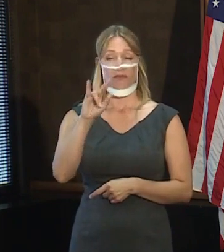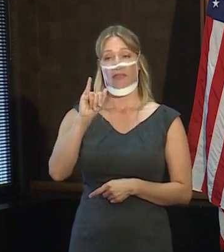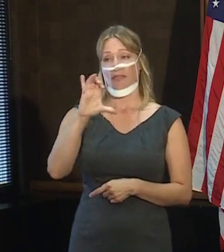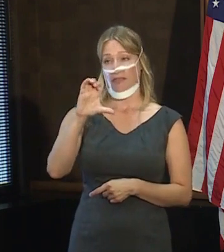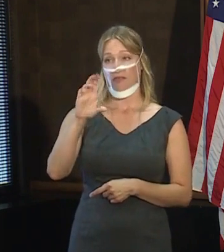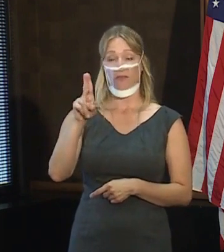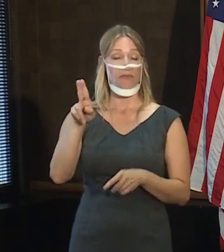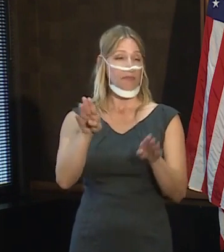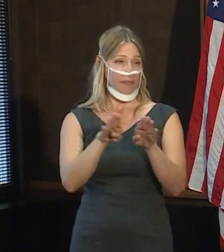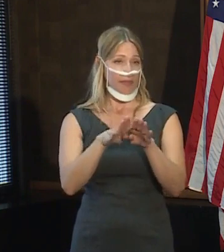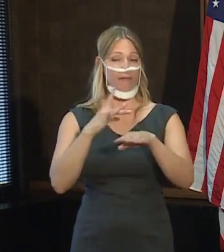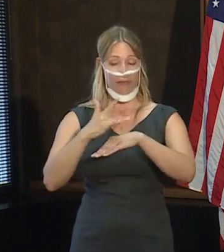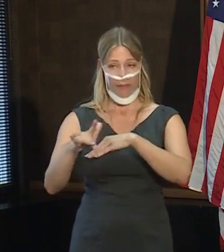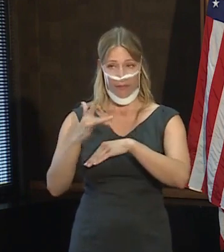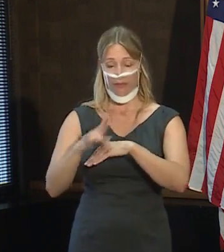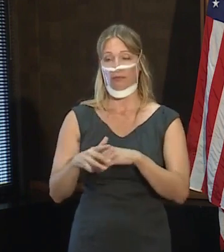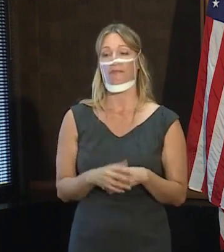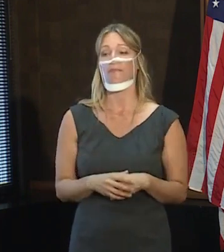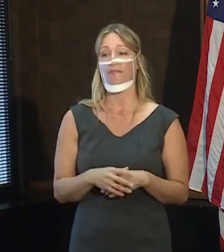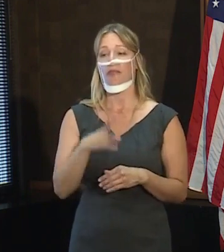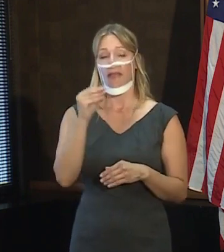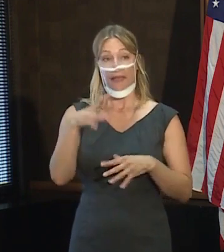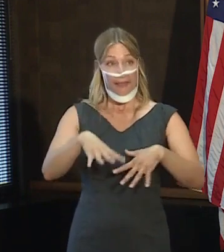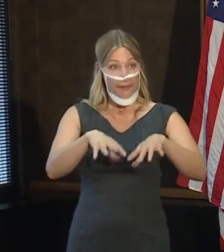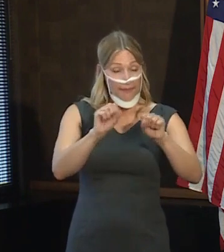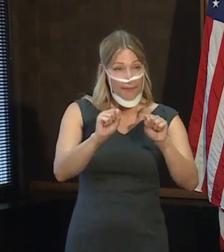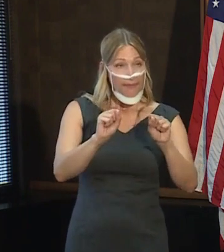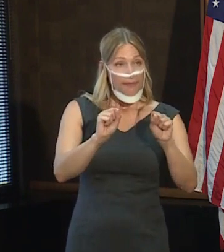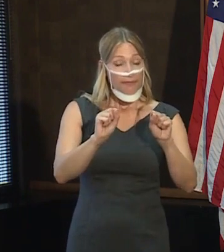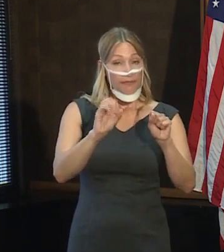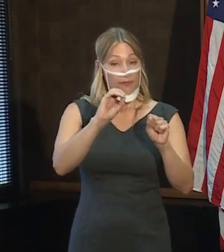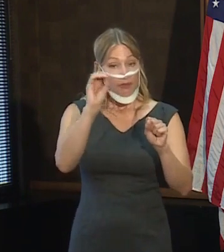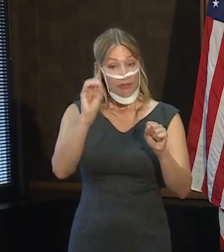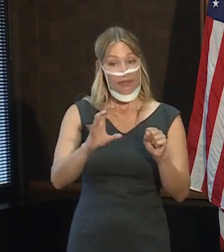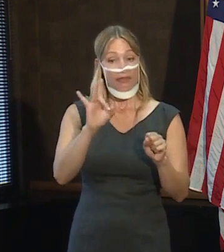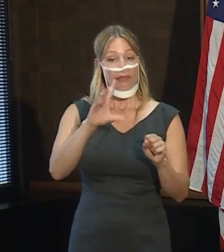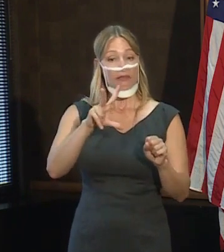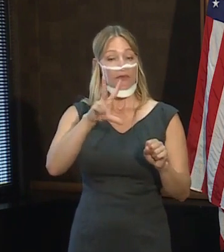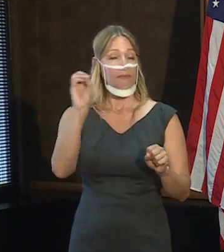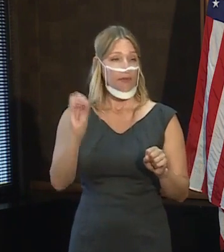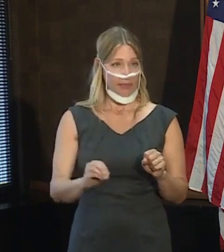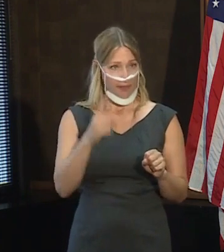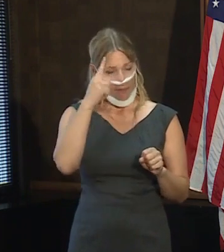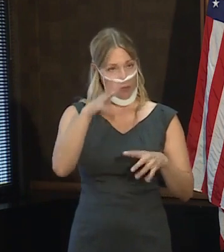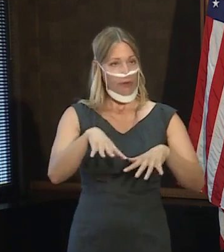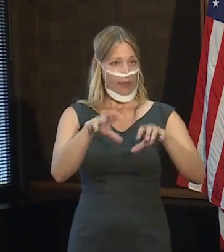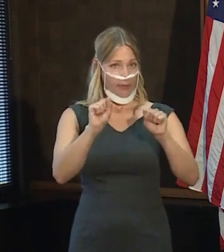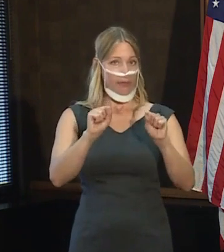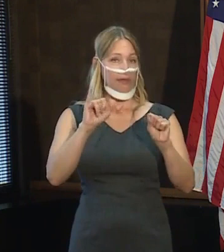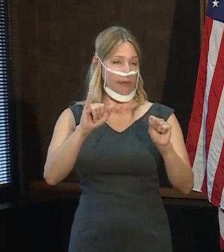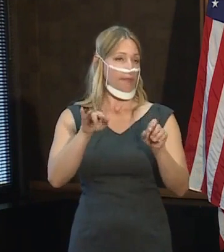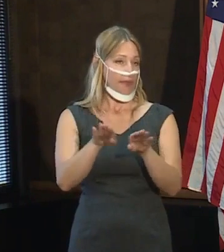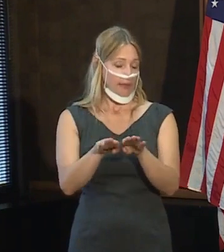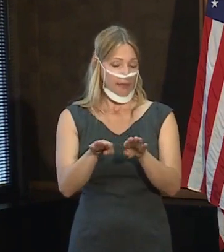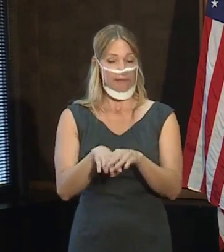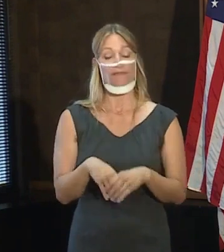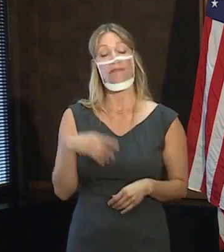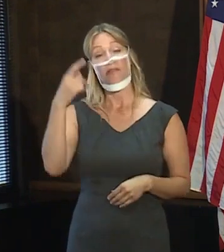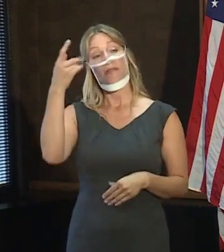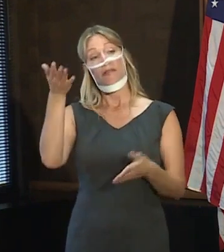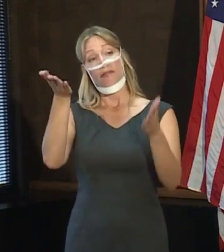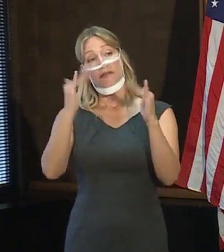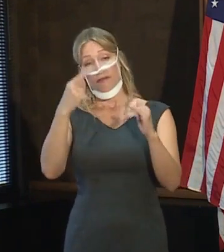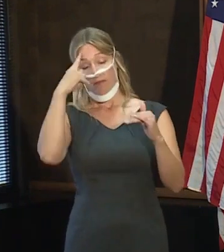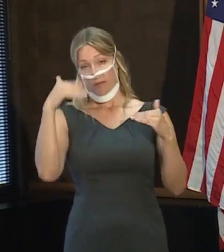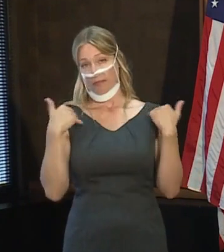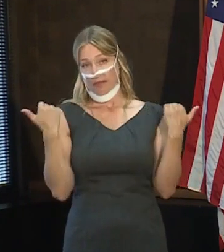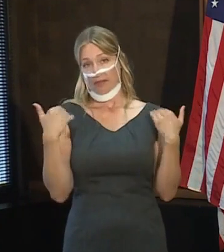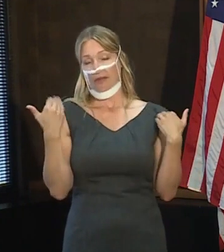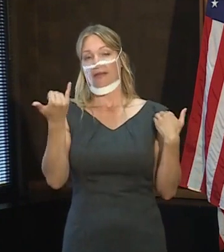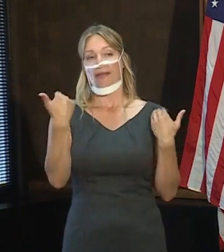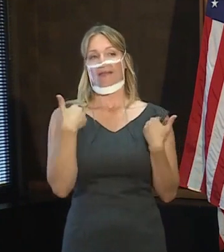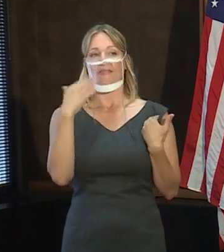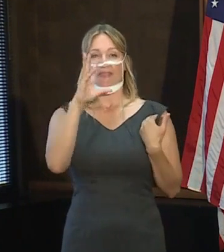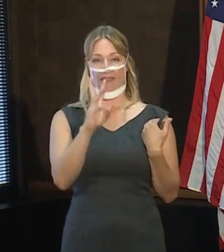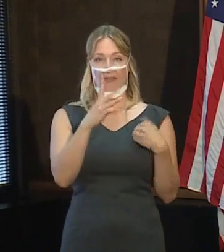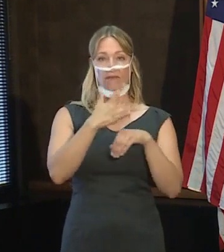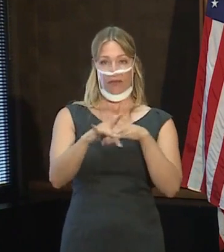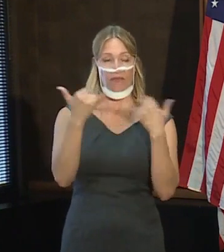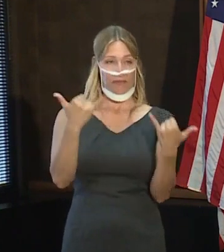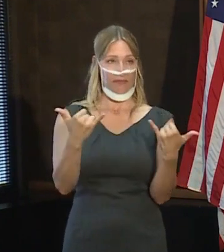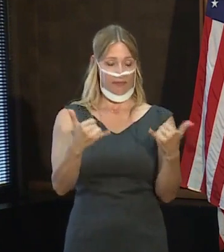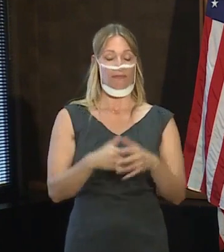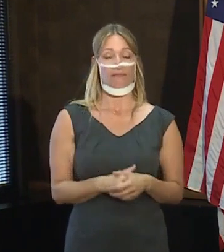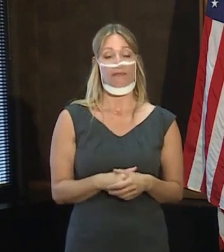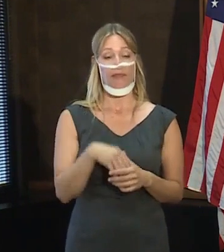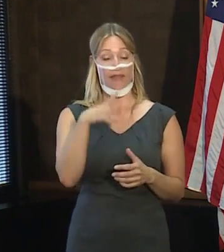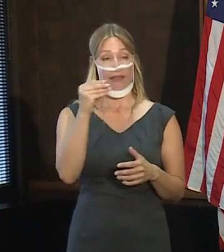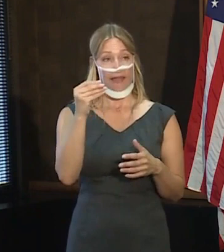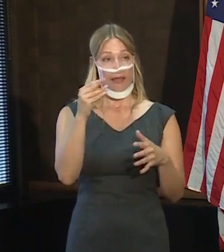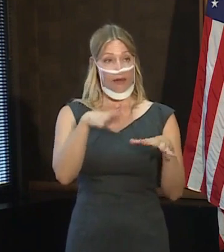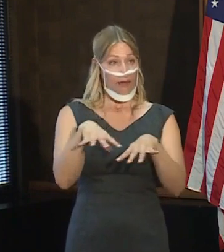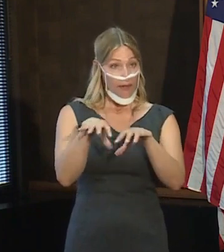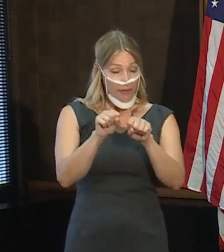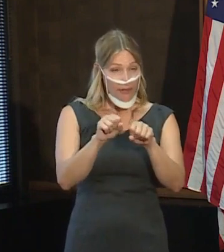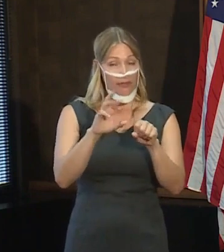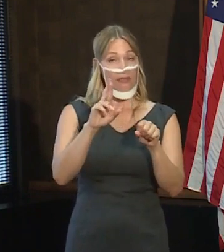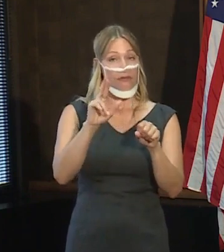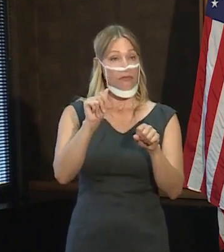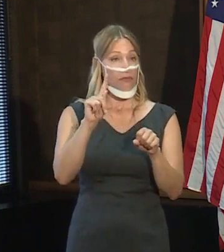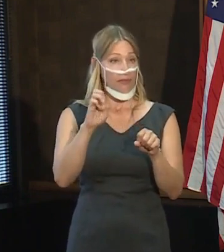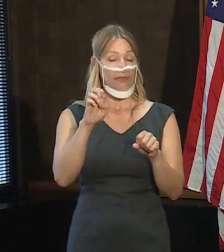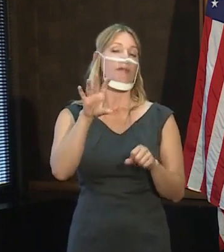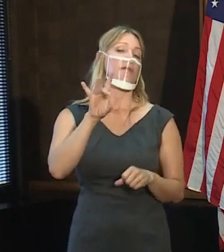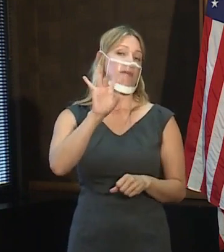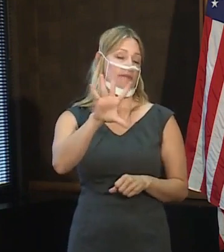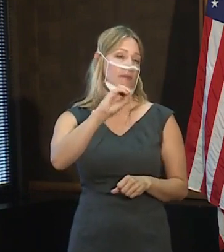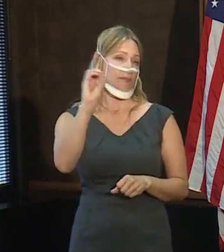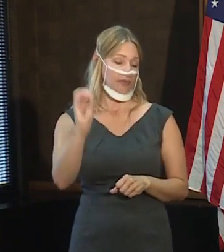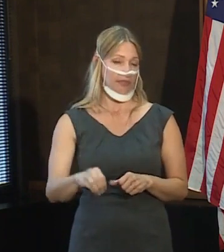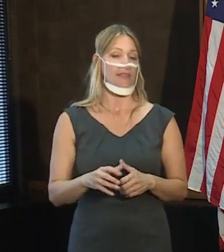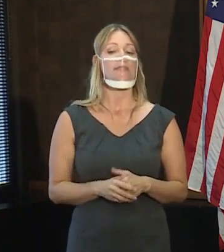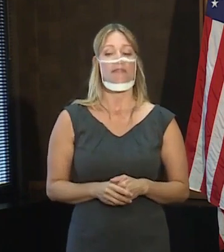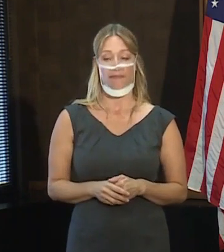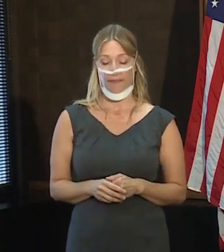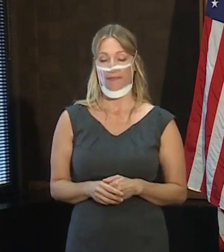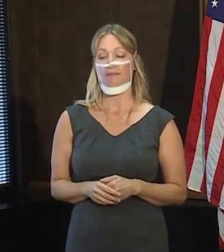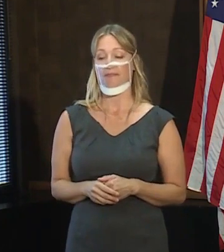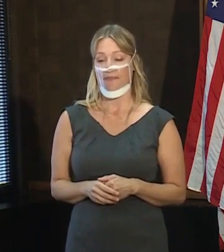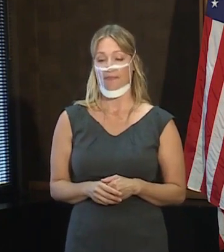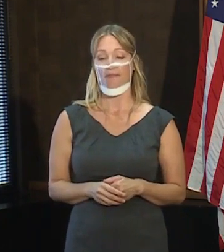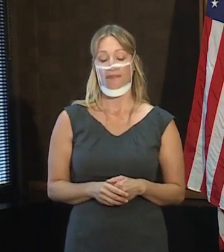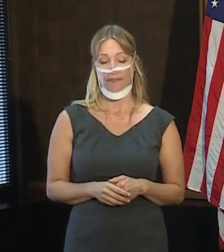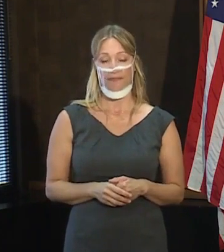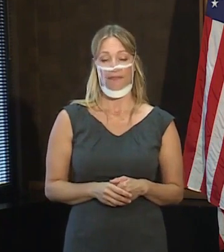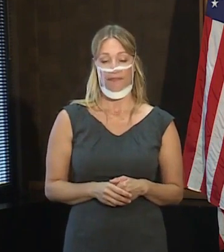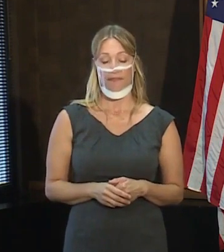THE SAME THING IS WITH EYES ICU BEDS FOR THE ADULTS WE HAVE AS OF TOD 62 ICU BEDS AVAILABLE AD NOW OCCUPANCY RATE OF 83 PERCENT ICU BEDS FOR PEDIATRICS SIX ARE AVAILABLE AT THIS TIME